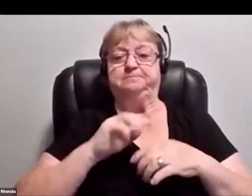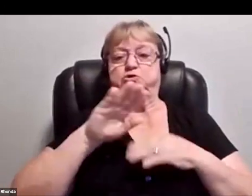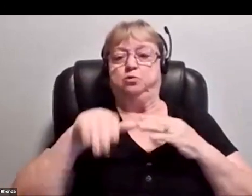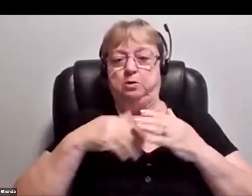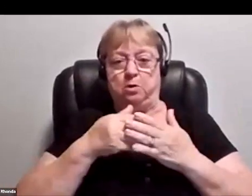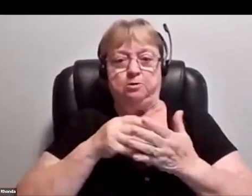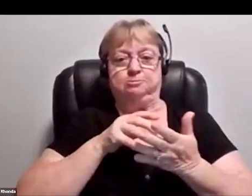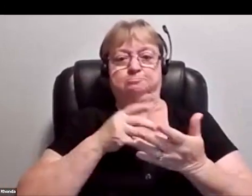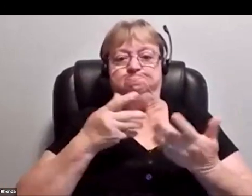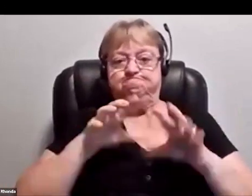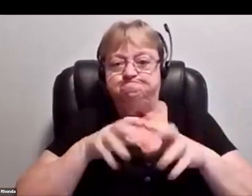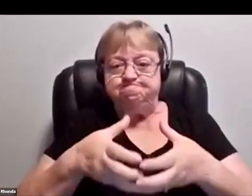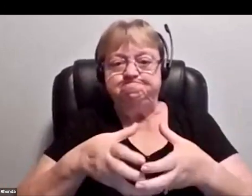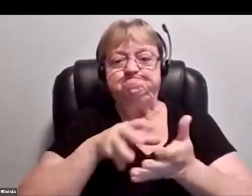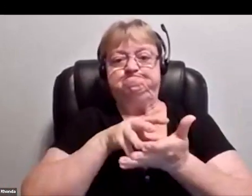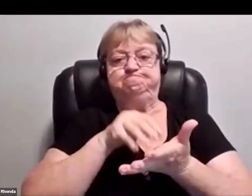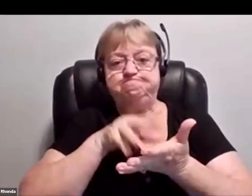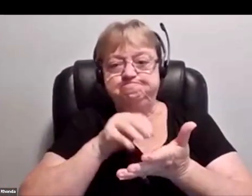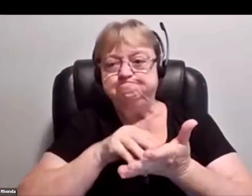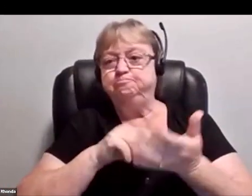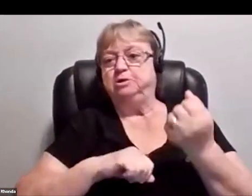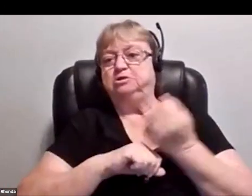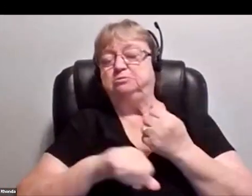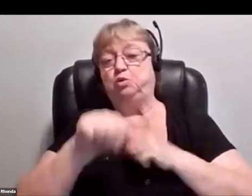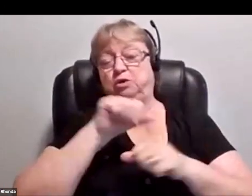so that we can support each other in case of an emergency.